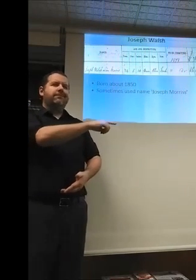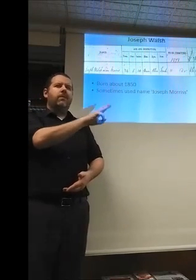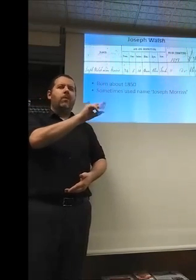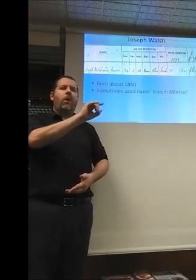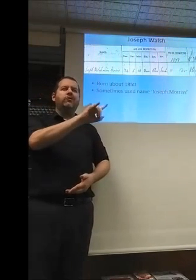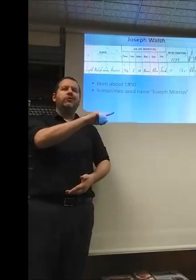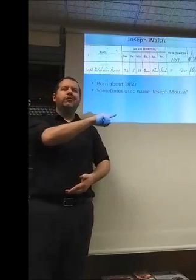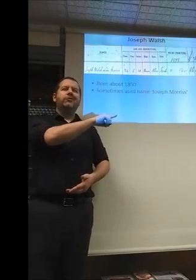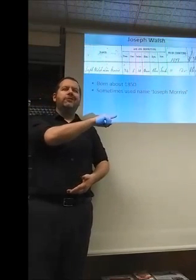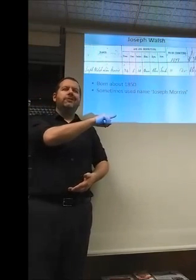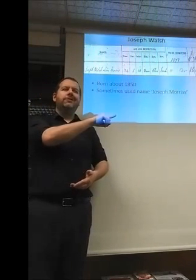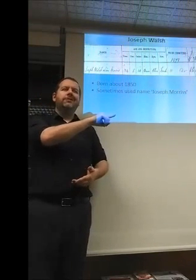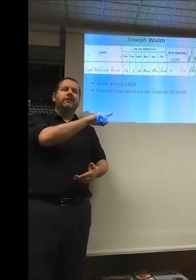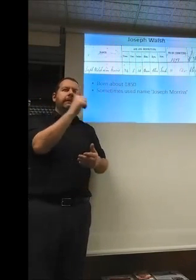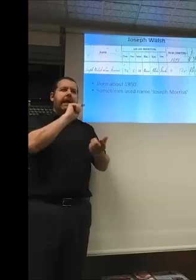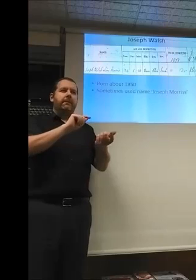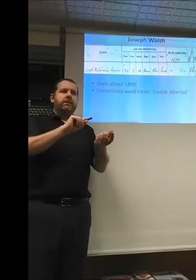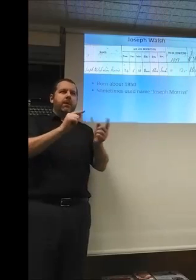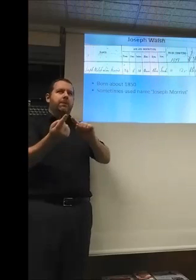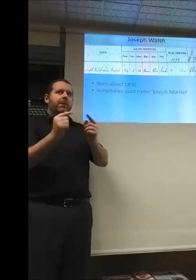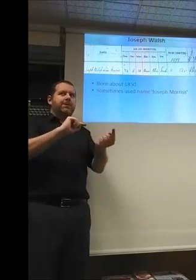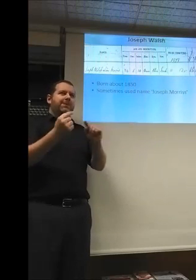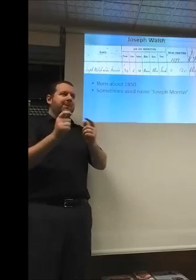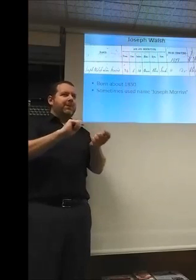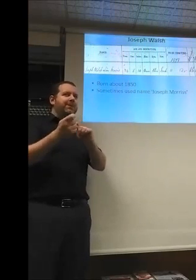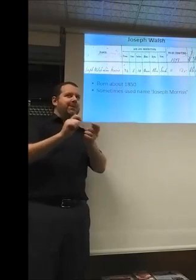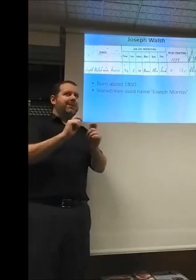for the prison that this Deaf ma had been in.